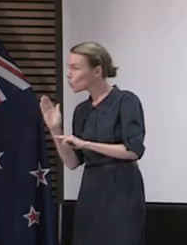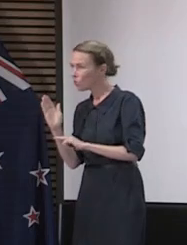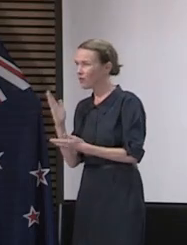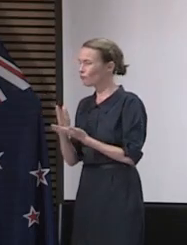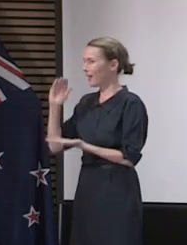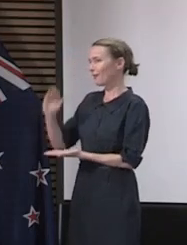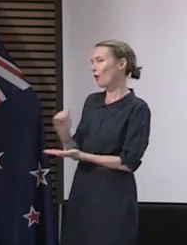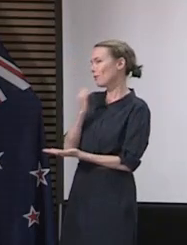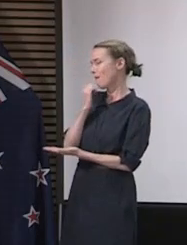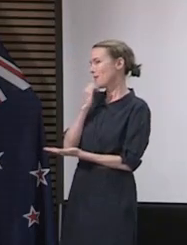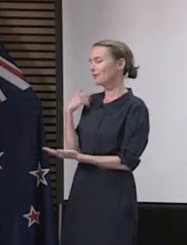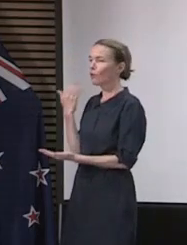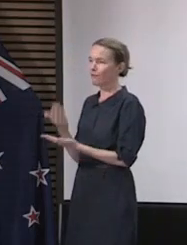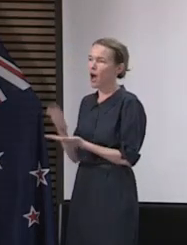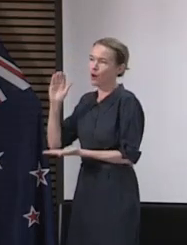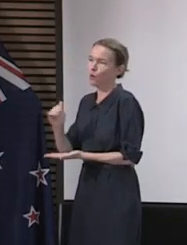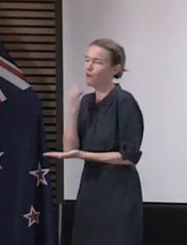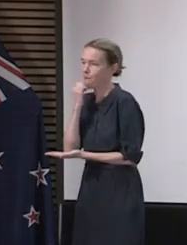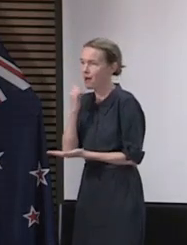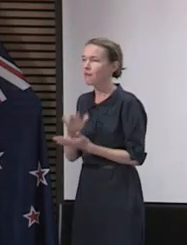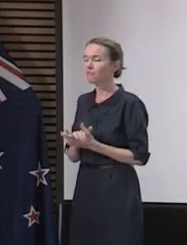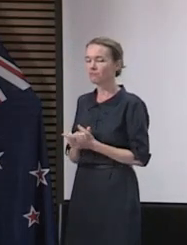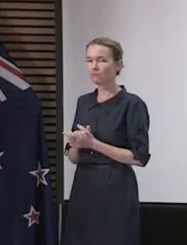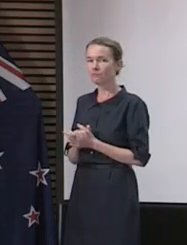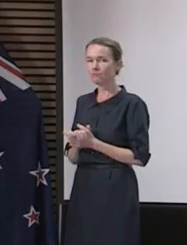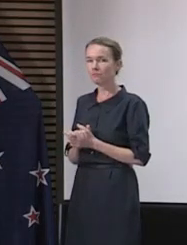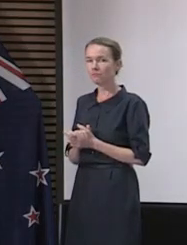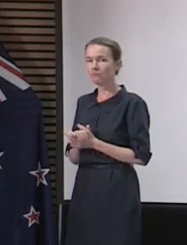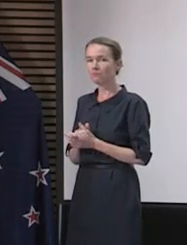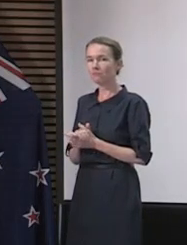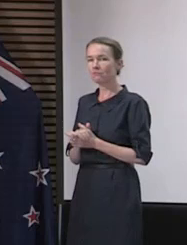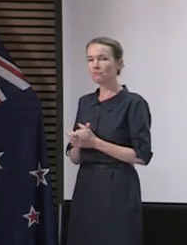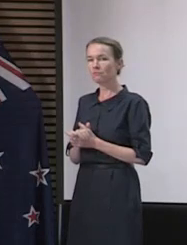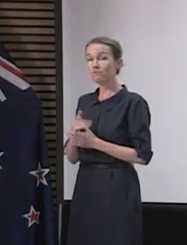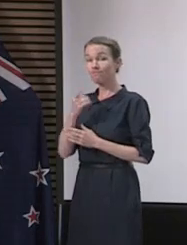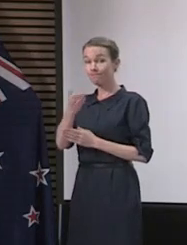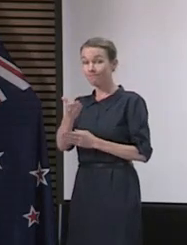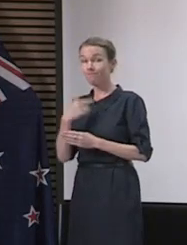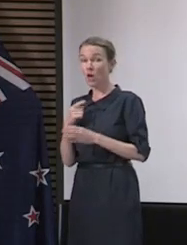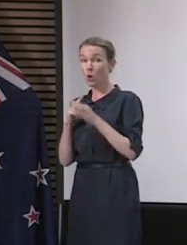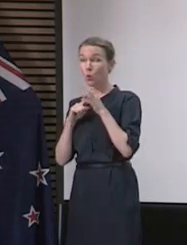relatively small. But that is an income dotal -- anecdotal.